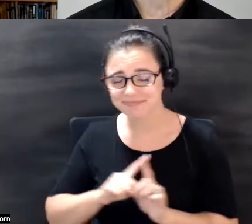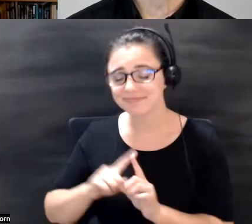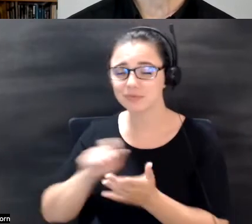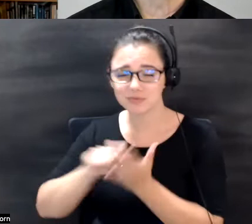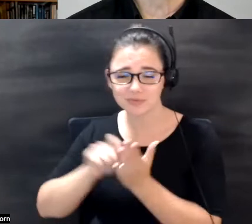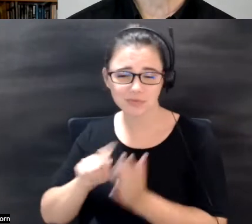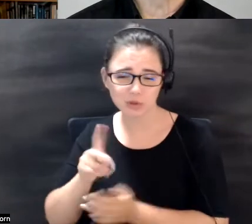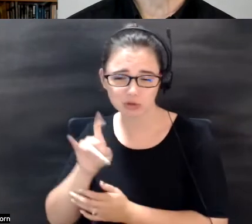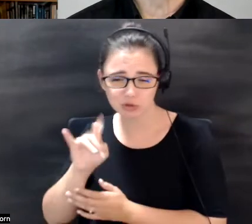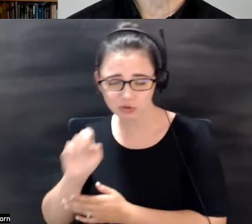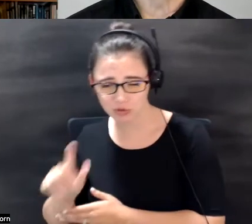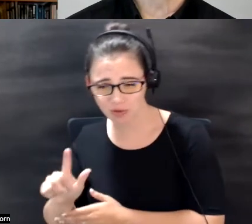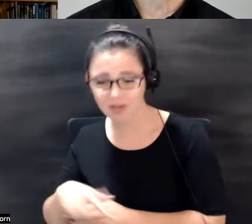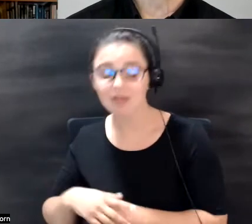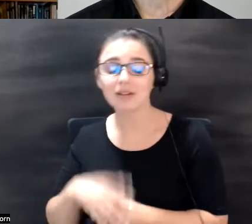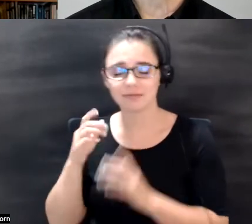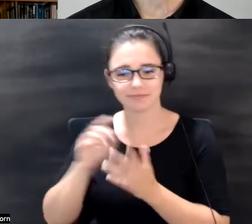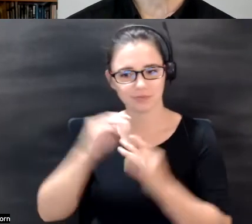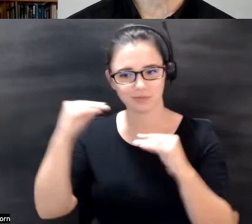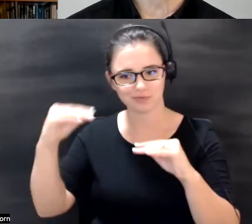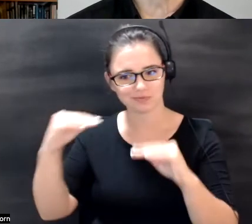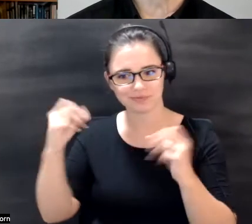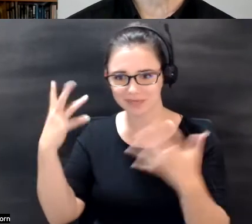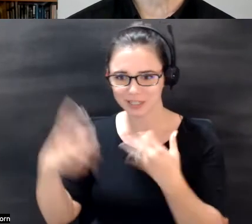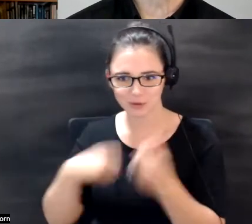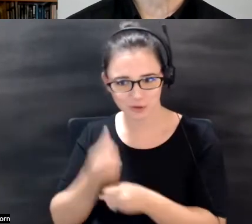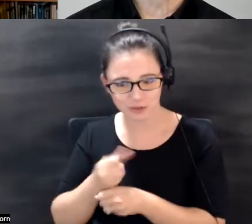She taught writing for years, worked at the Cambodian Mutual Assistance